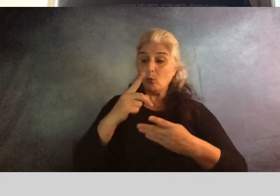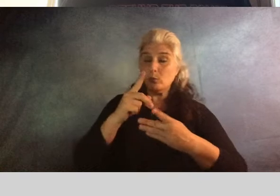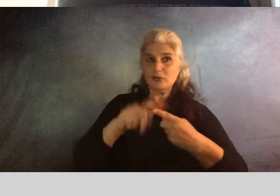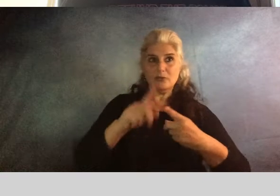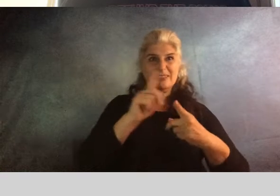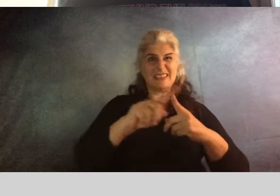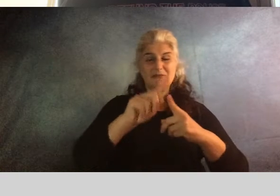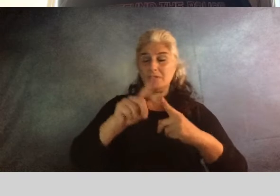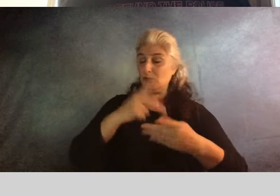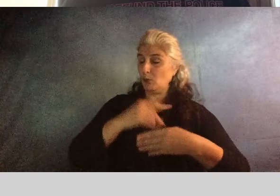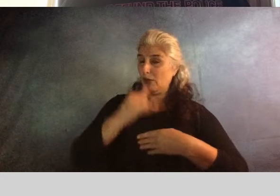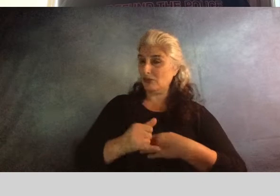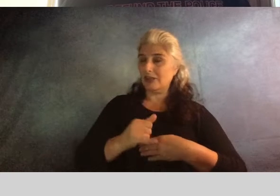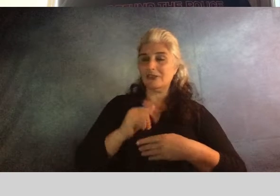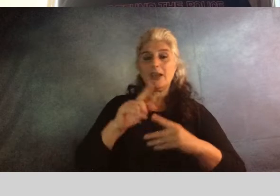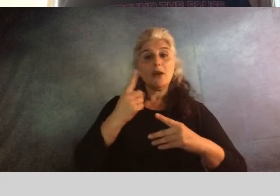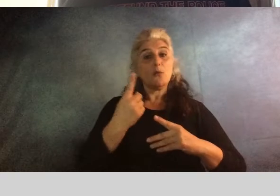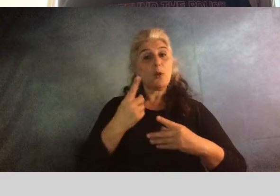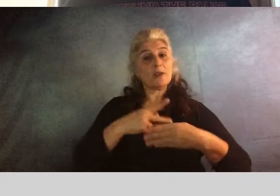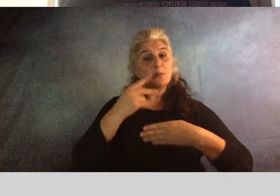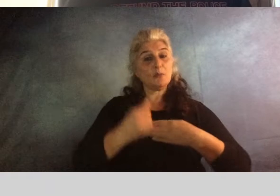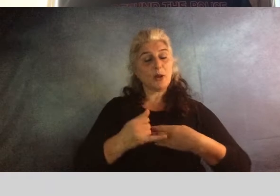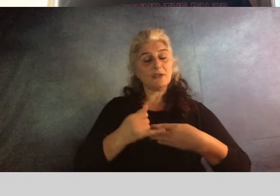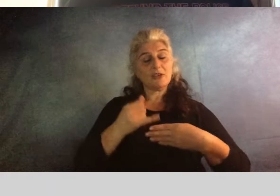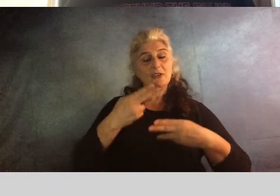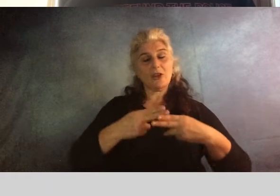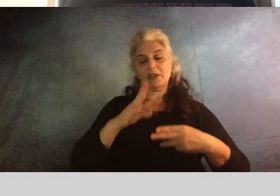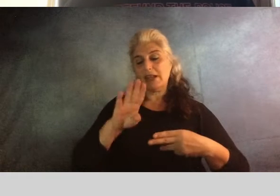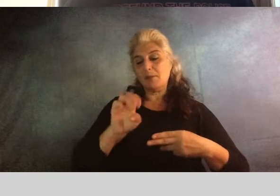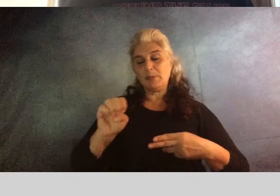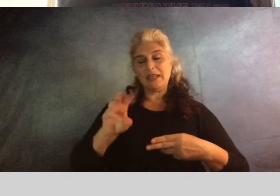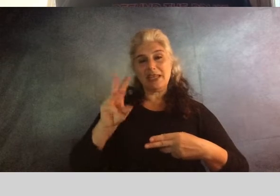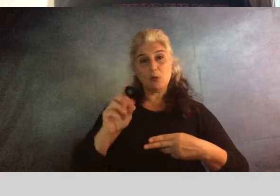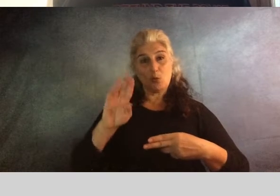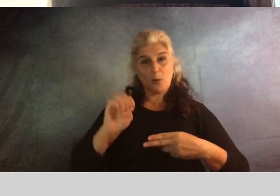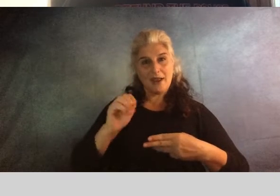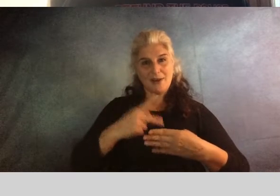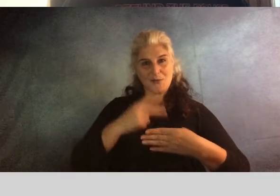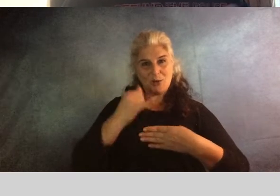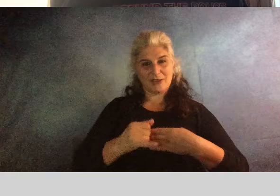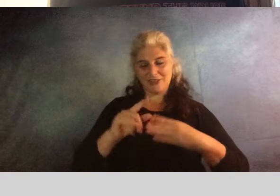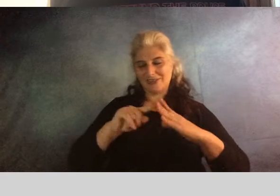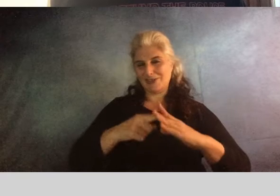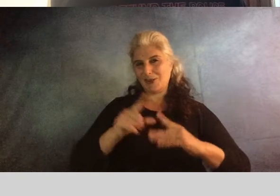which was started in 2014 by Russell Keith-Magee. The BeeWare Project aims to allow Python developers